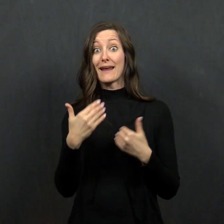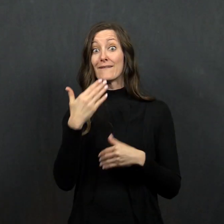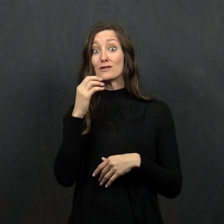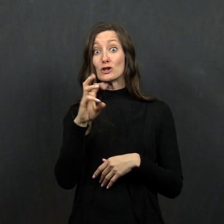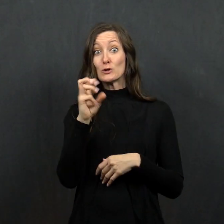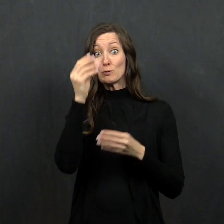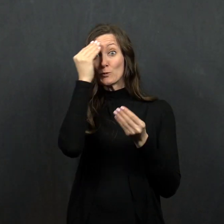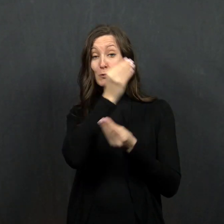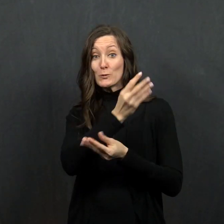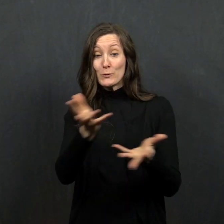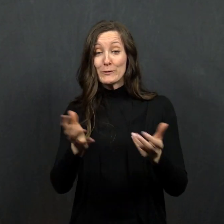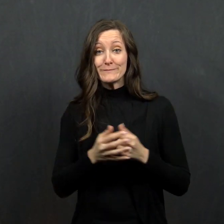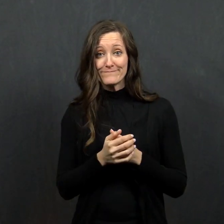There is some good news though.